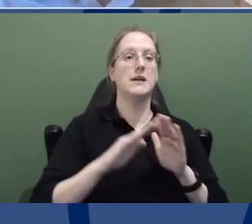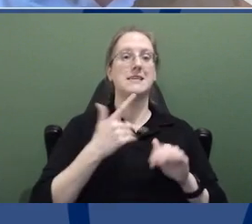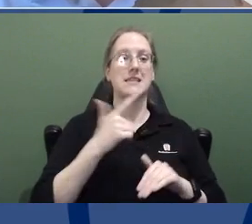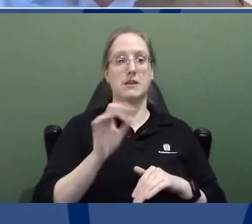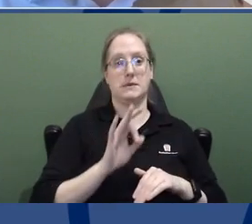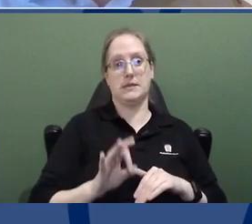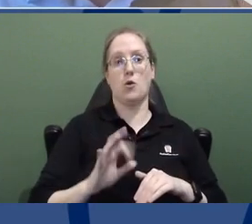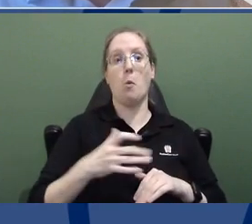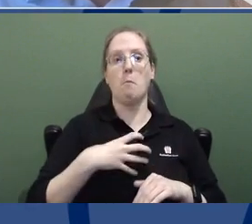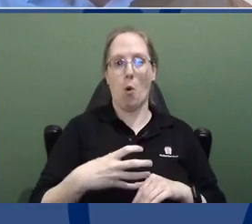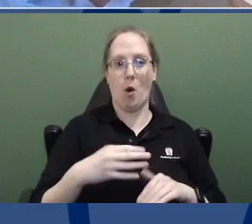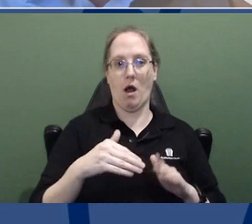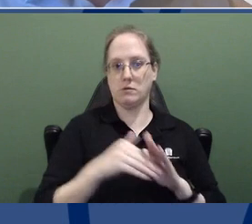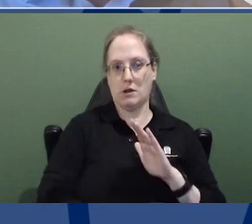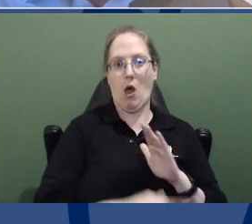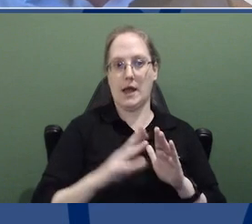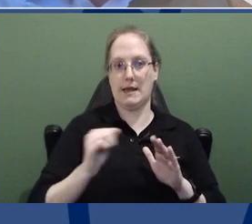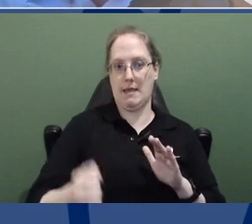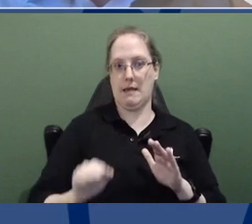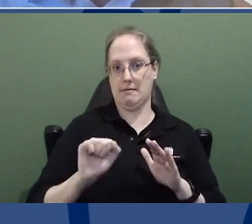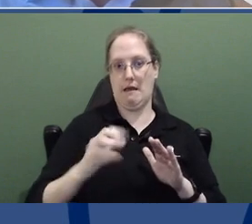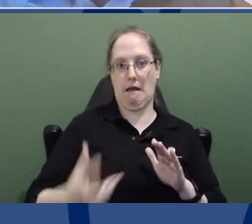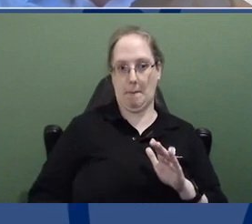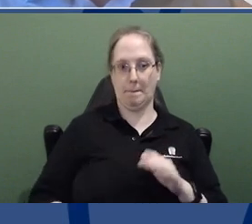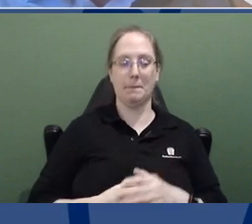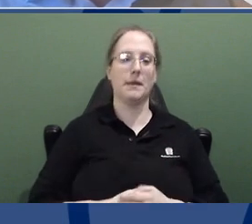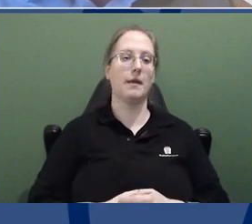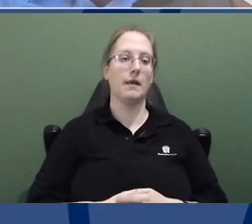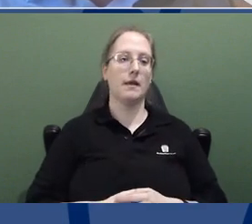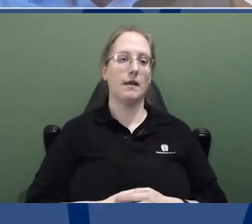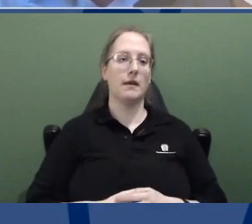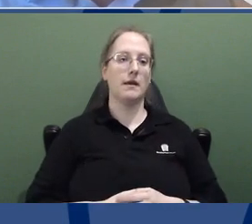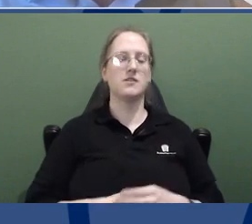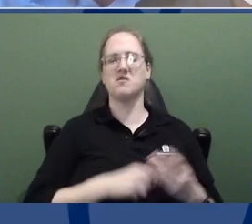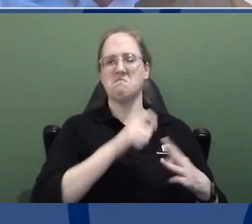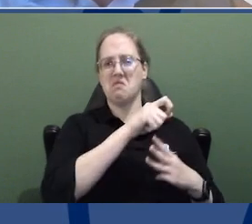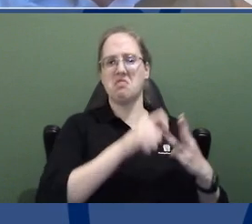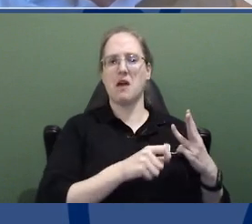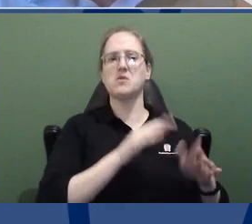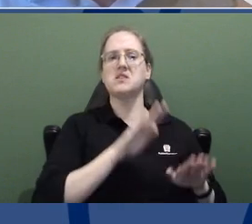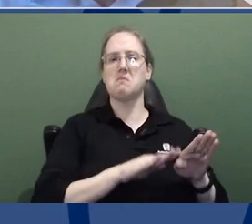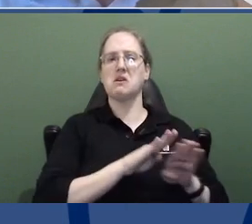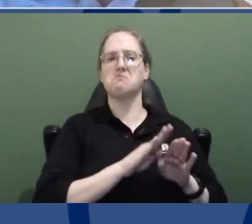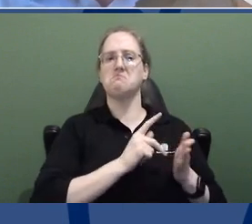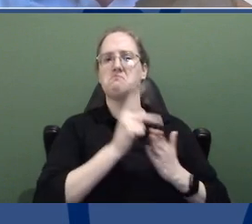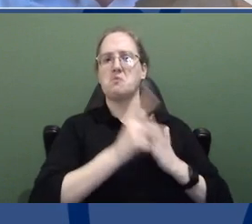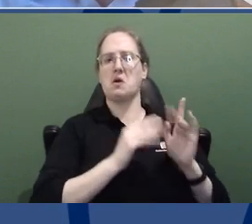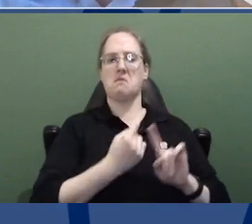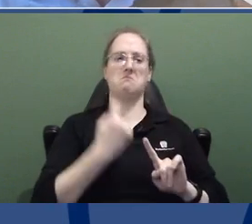And that program was very much like the programs the State had rolled out in 2020. And so it